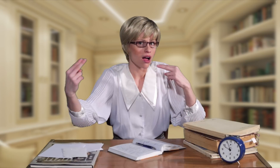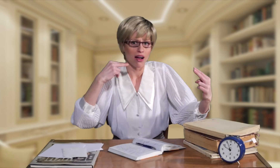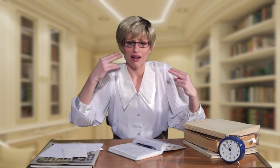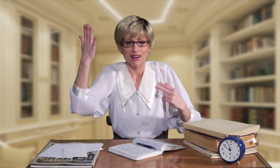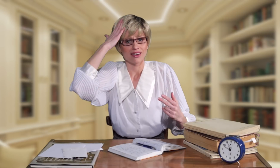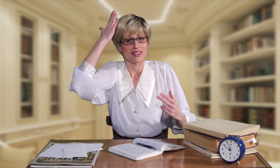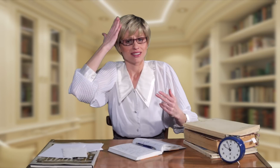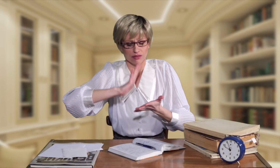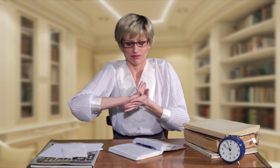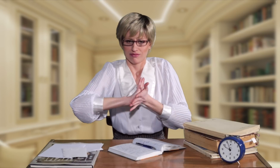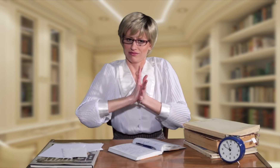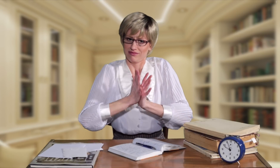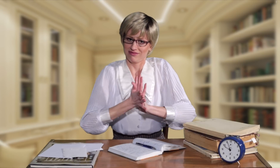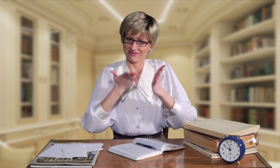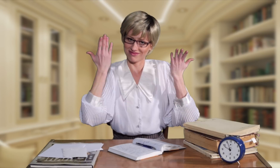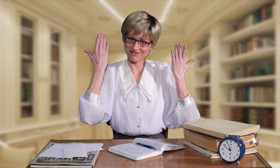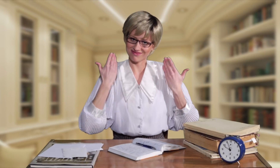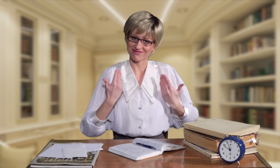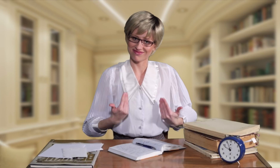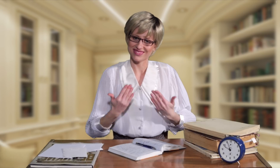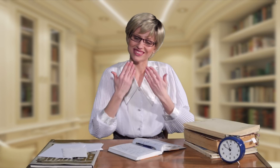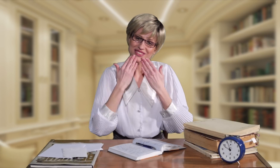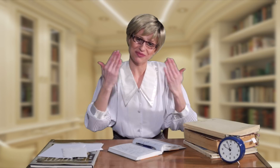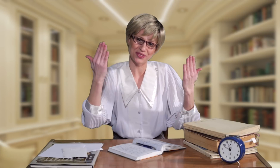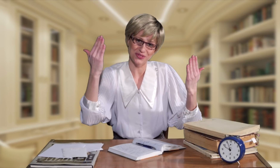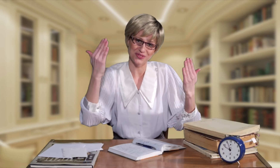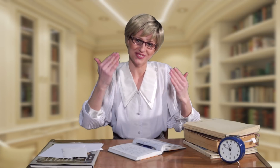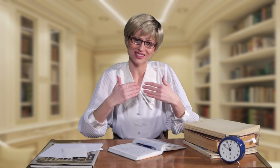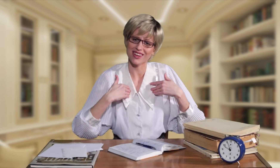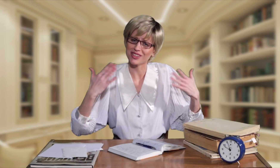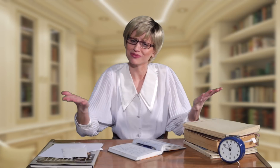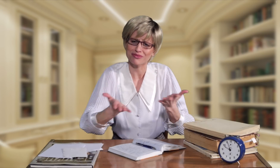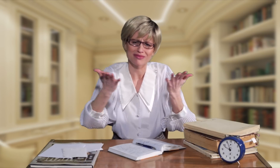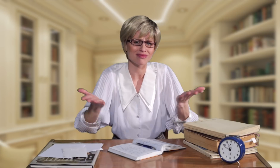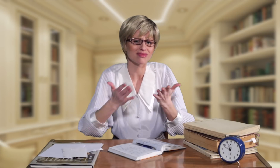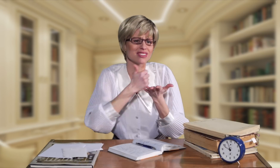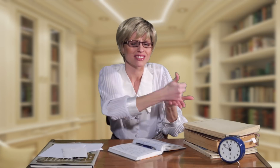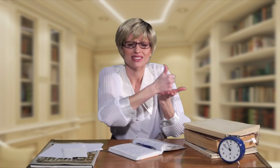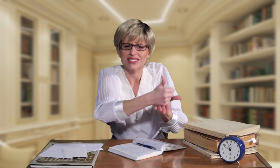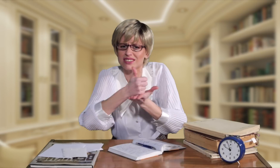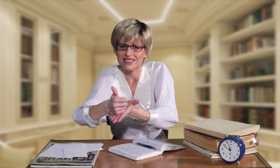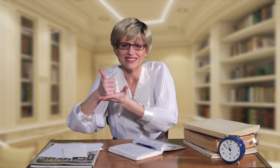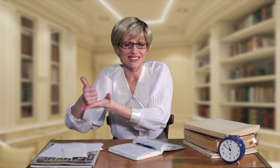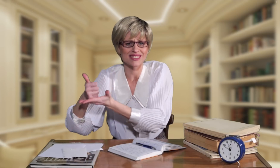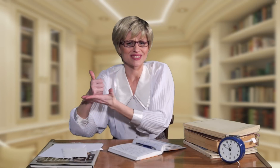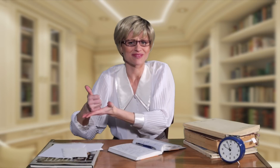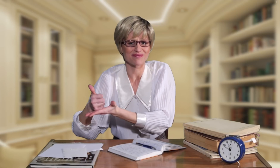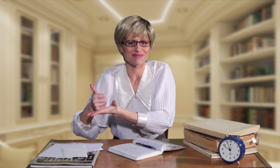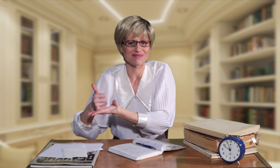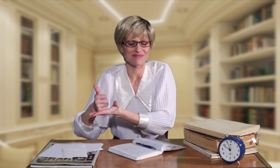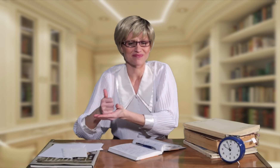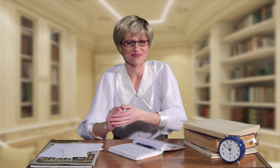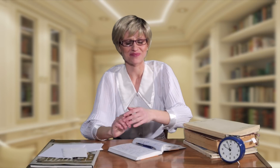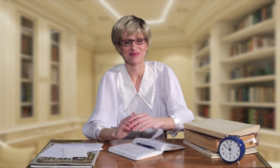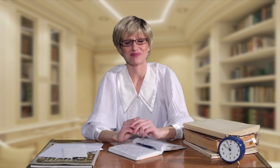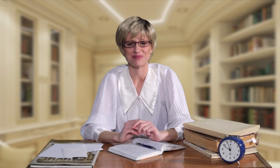I came to be known as a “goodwill ambassador.”